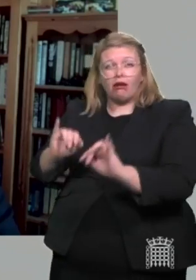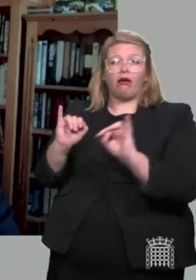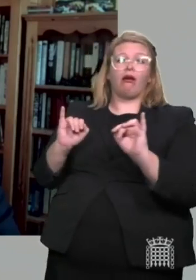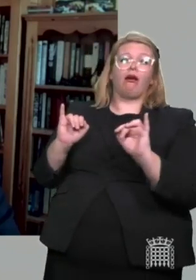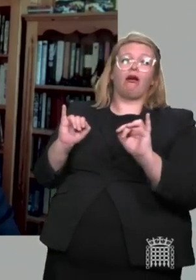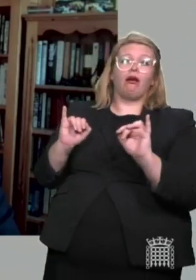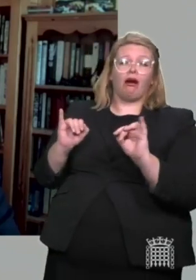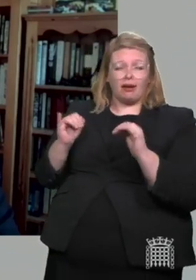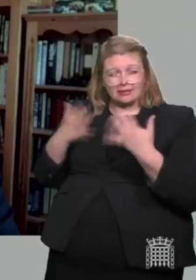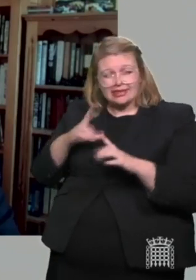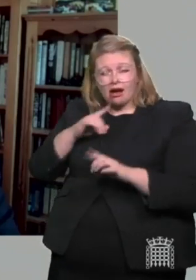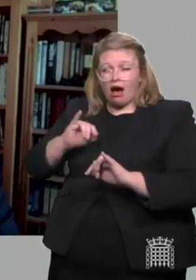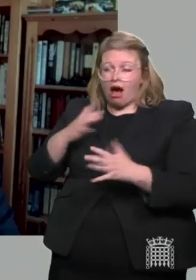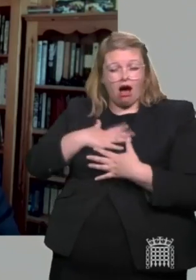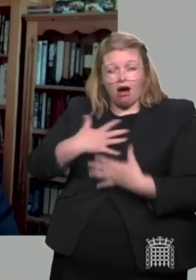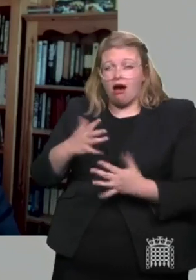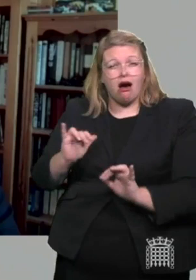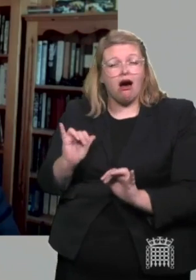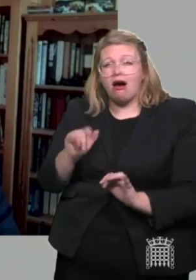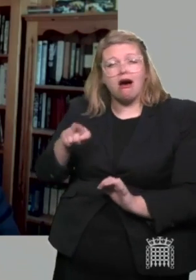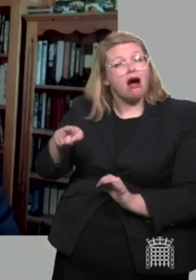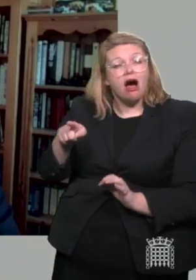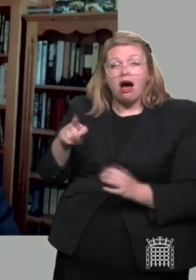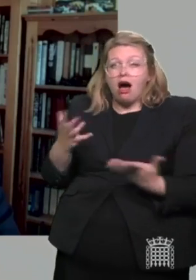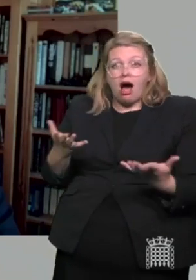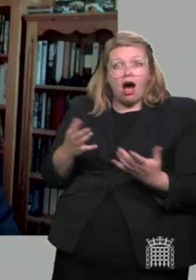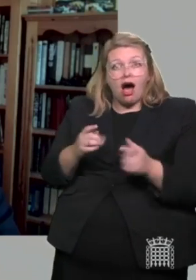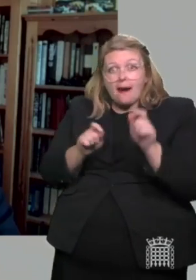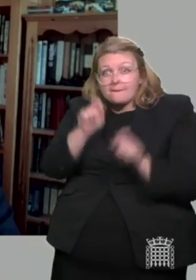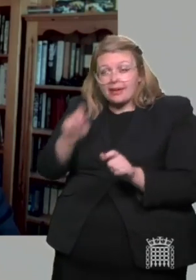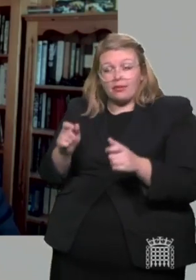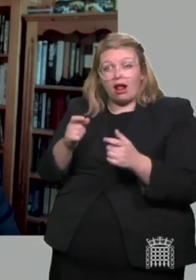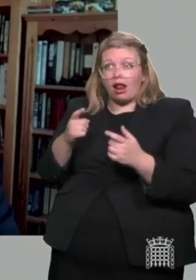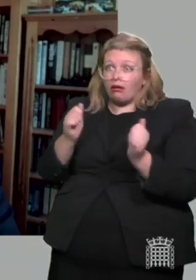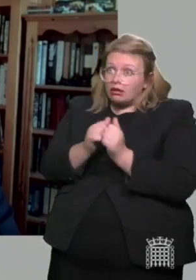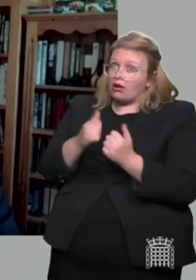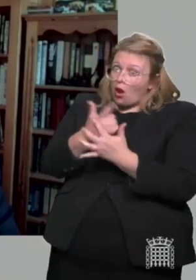that this is what the Prime Minister said. People are willing to go under oath confirming that the